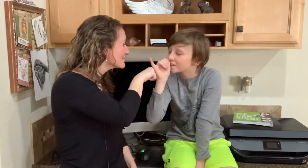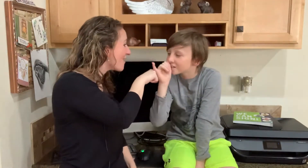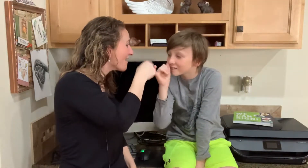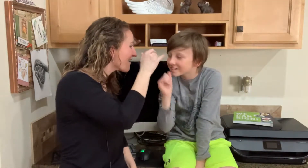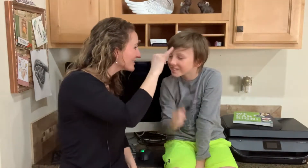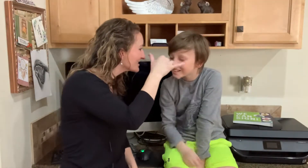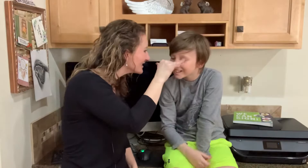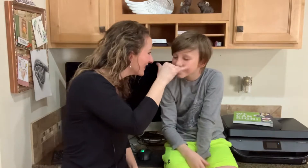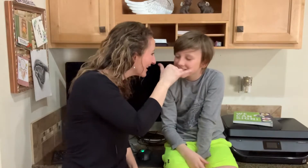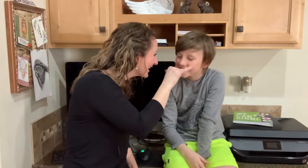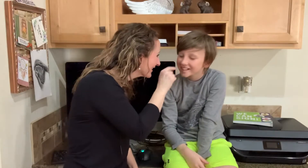You are silly.